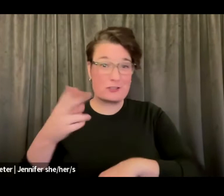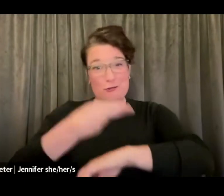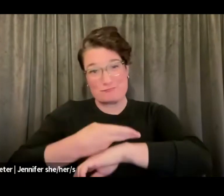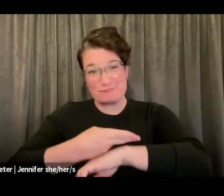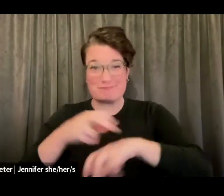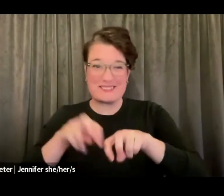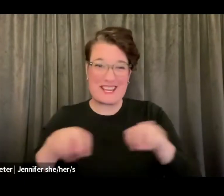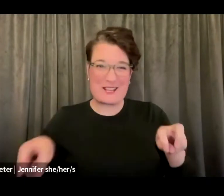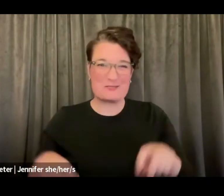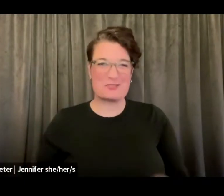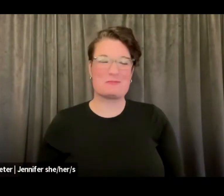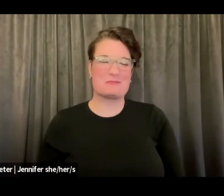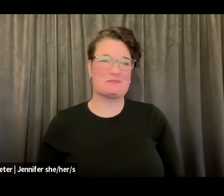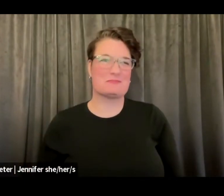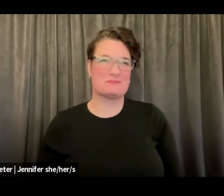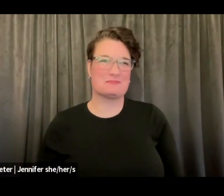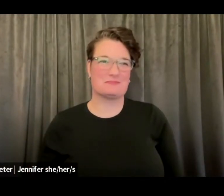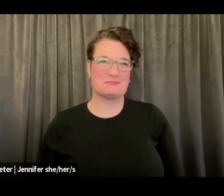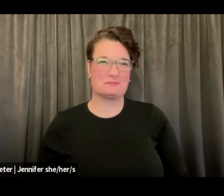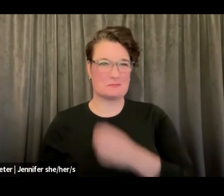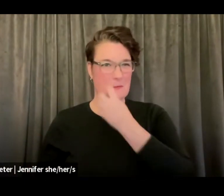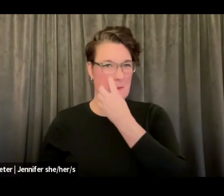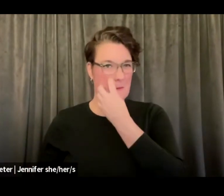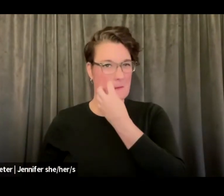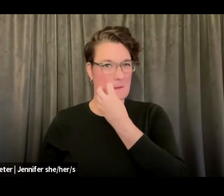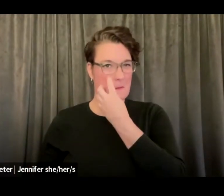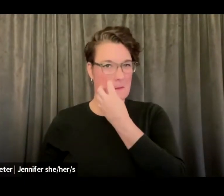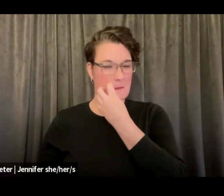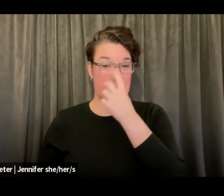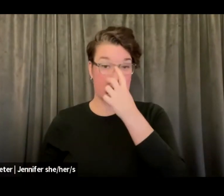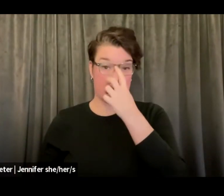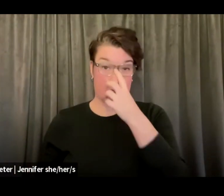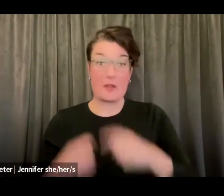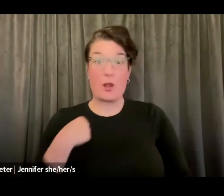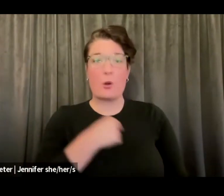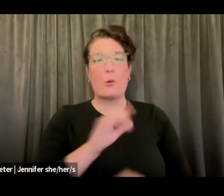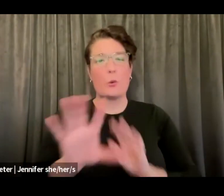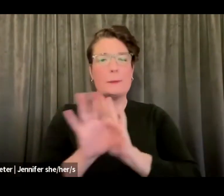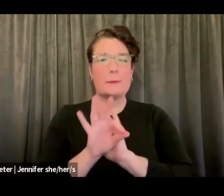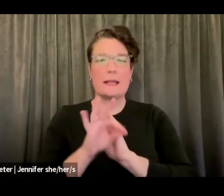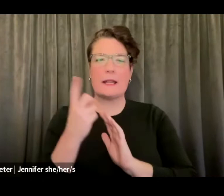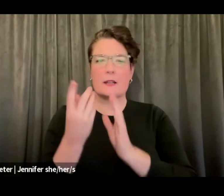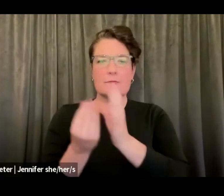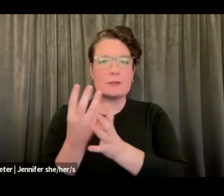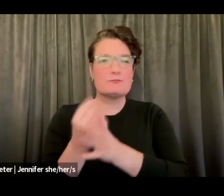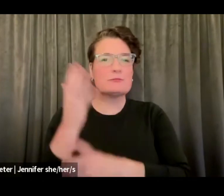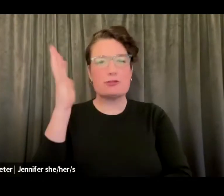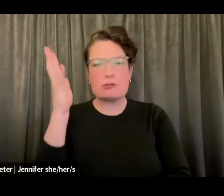We have made a tree a vine and a shrub association for